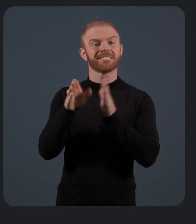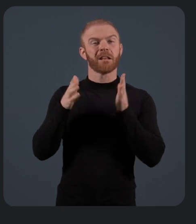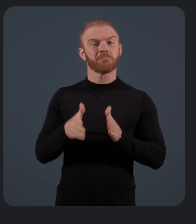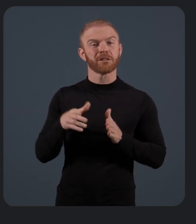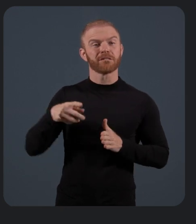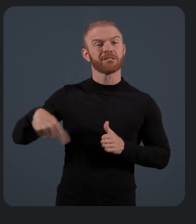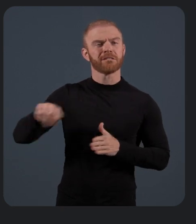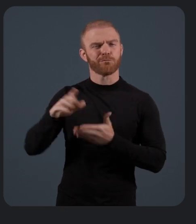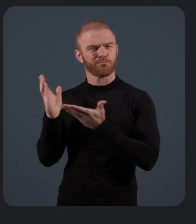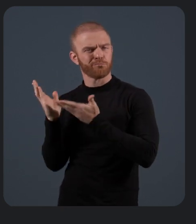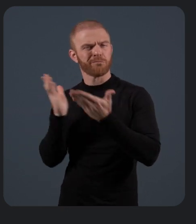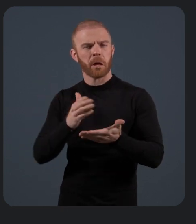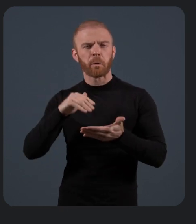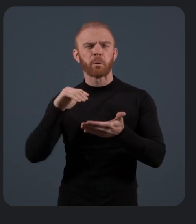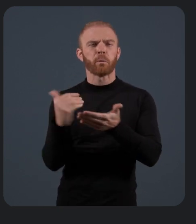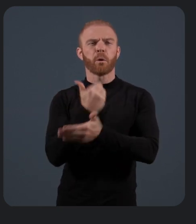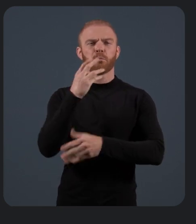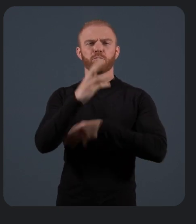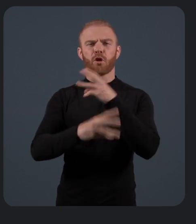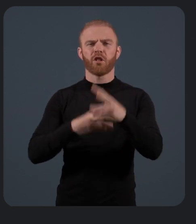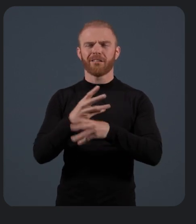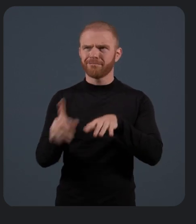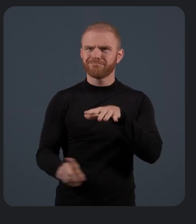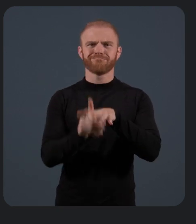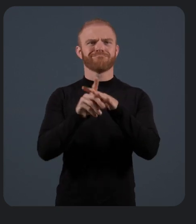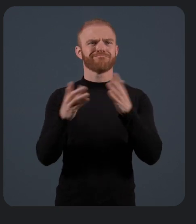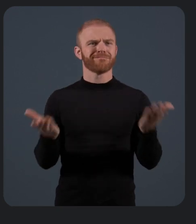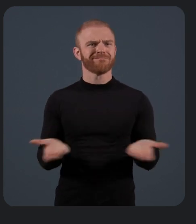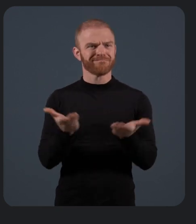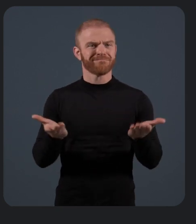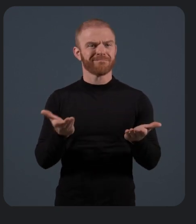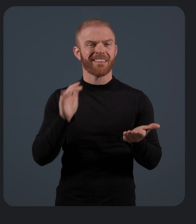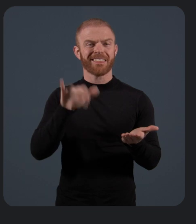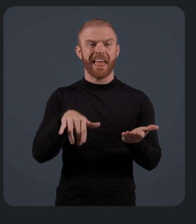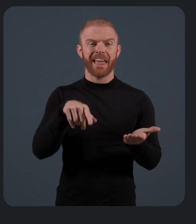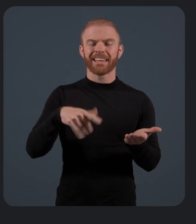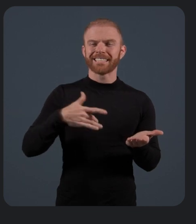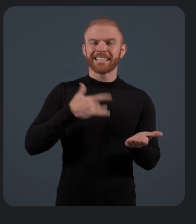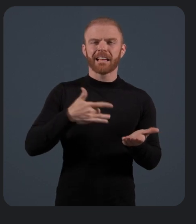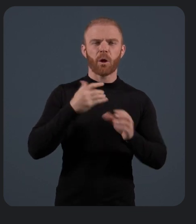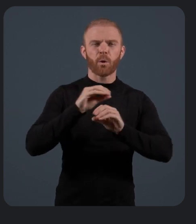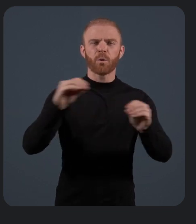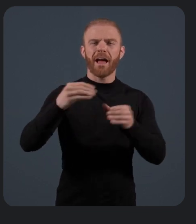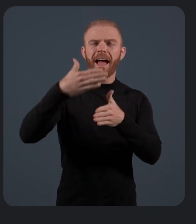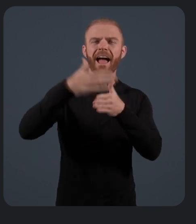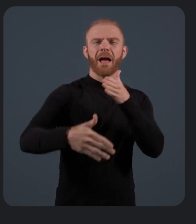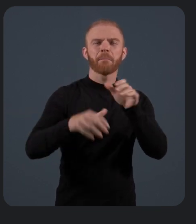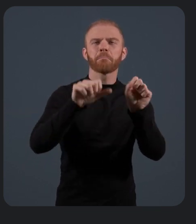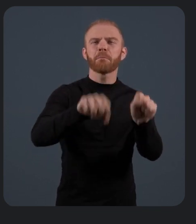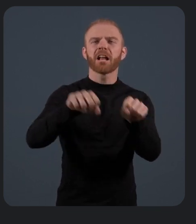Developers bring new worlds into existence. And it's really that sense of endless possibilities that